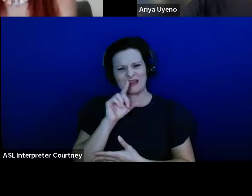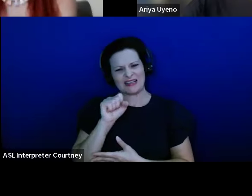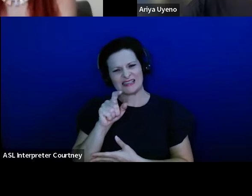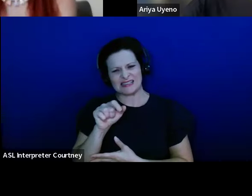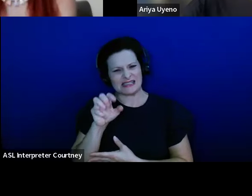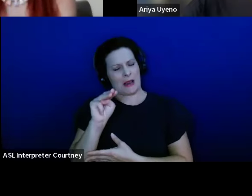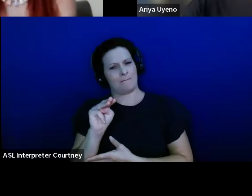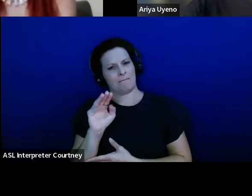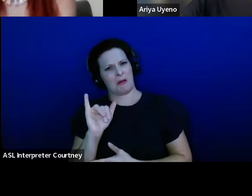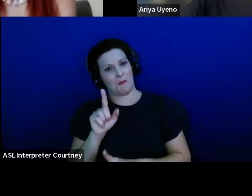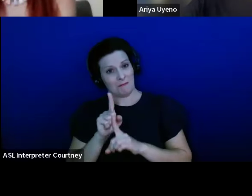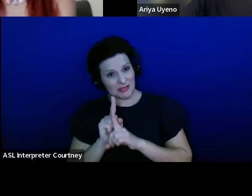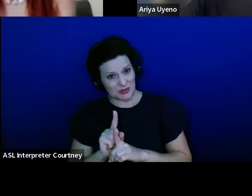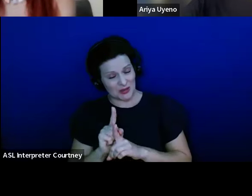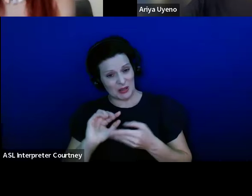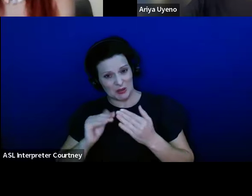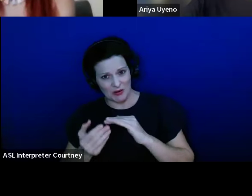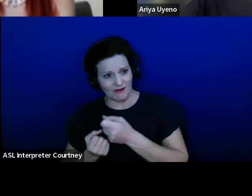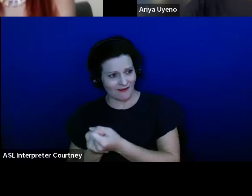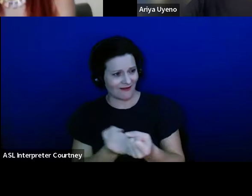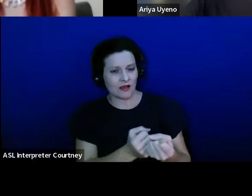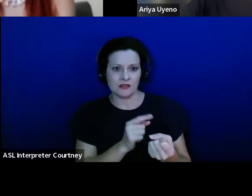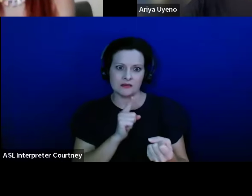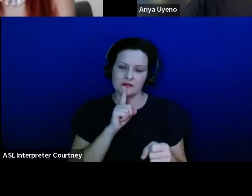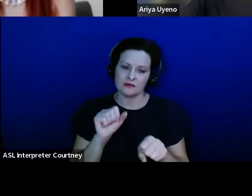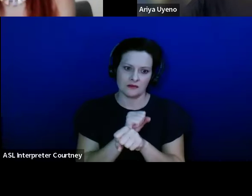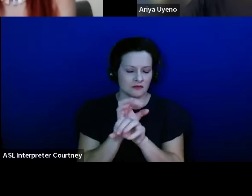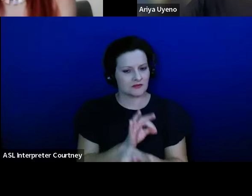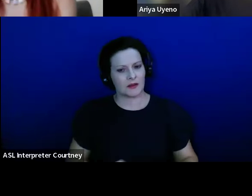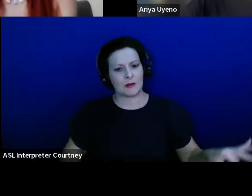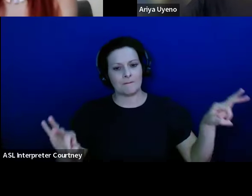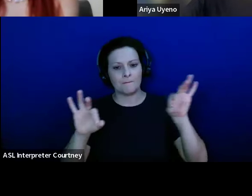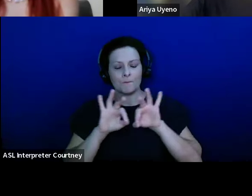the community building pieces that are so important but maybe not necessarily those